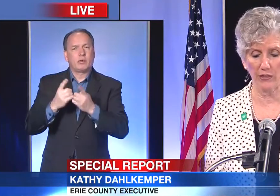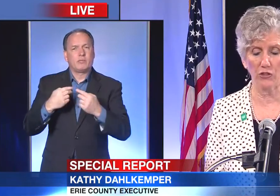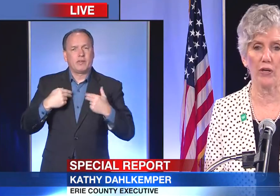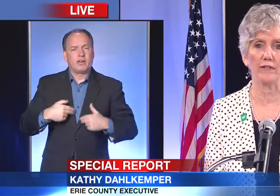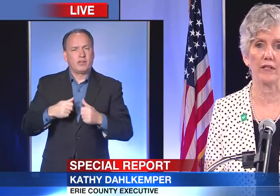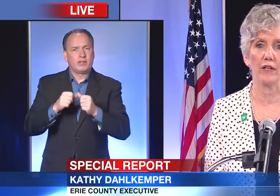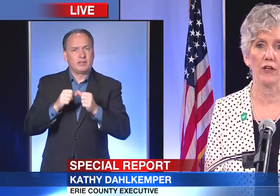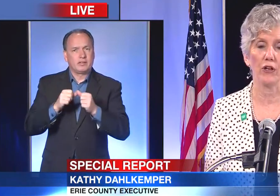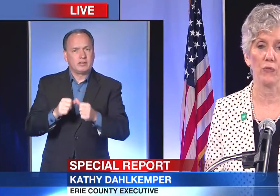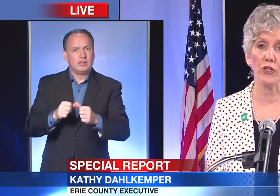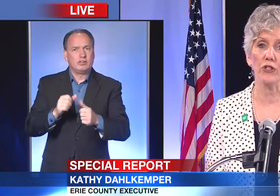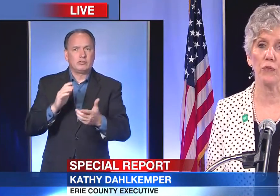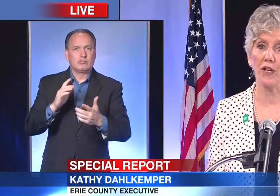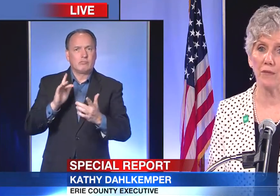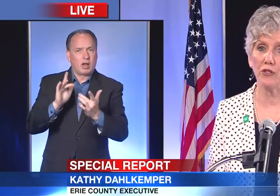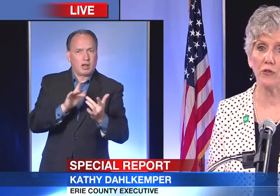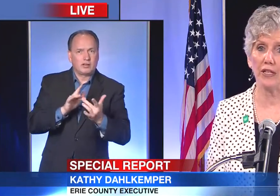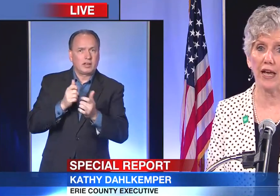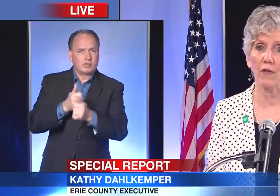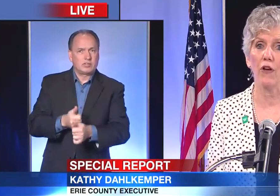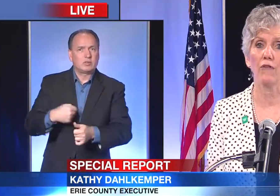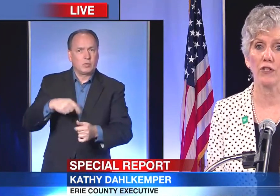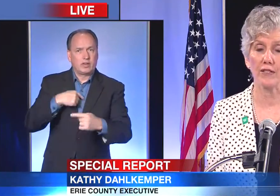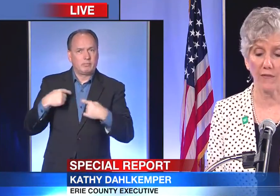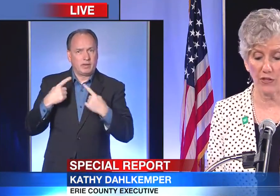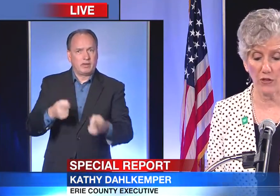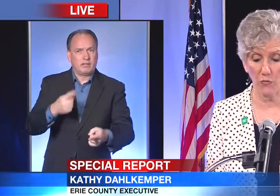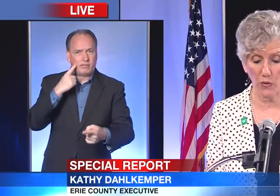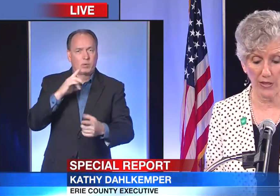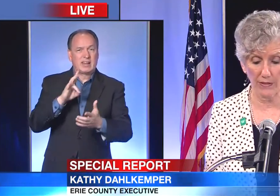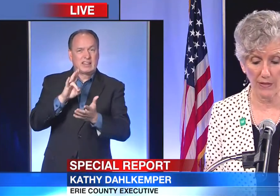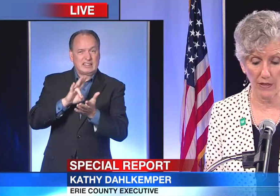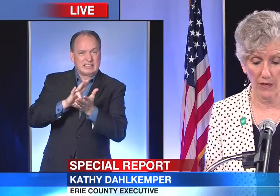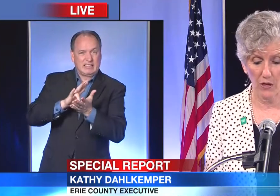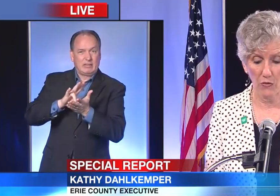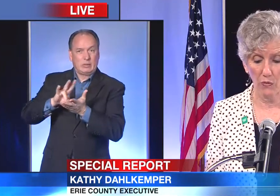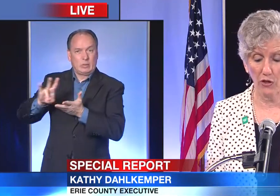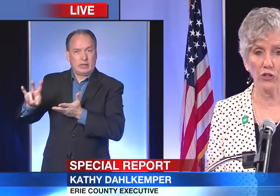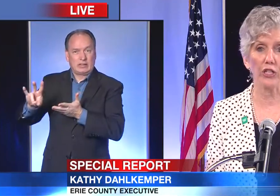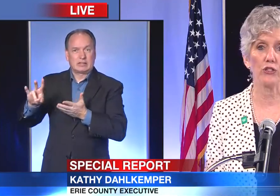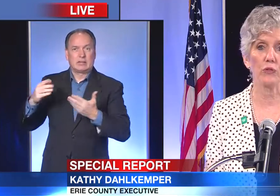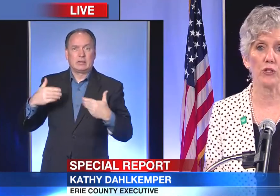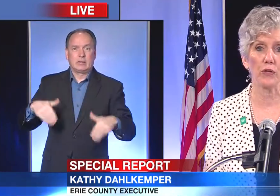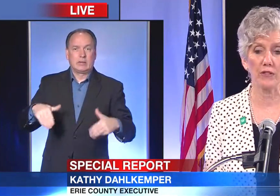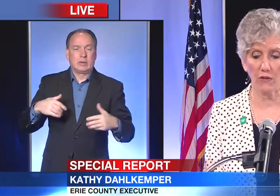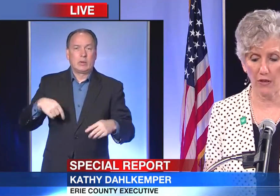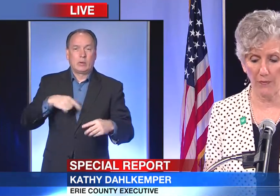CASES AND 2,354 DEATHS. THE ERIE COUNTY DEPARTMENT OF HEALTH CONTINUES ITS CONTACT TRACING, WHICH WE HAVE BEEN